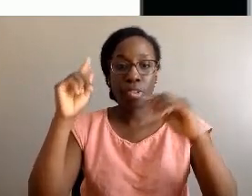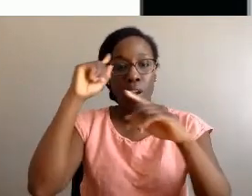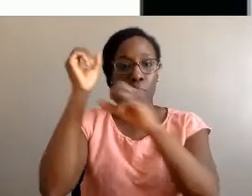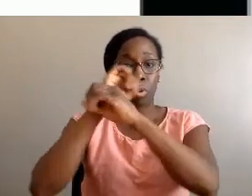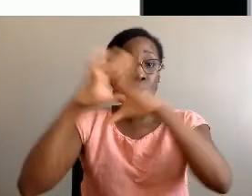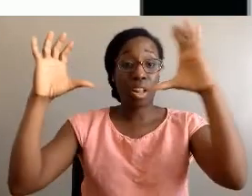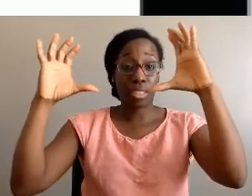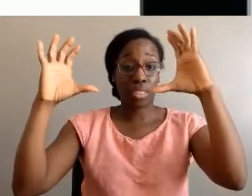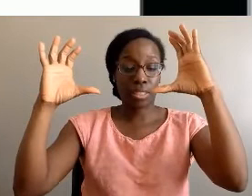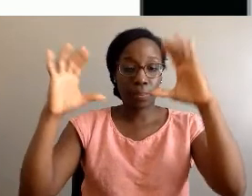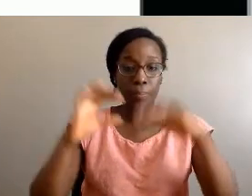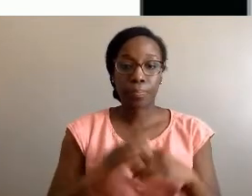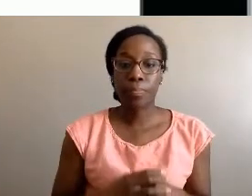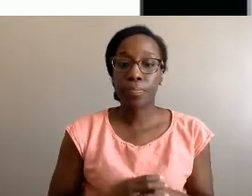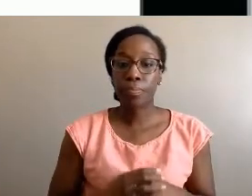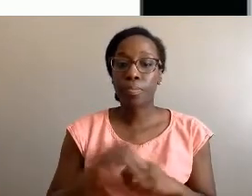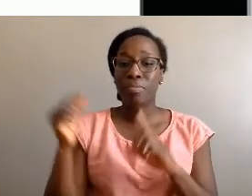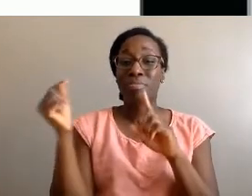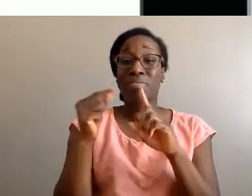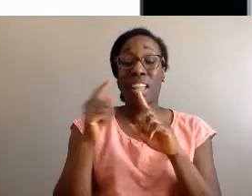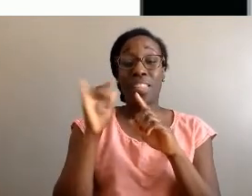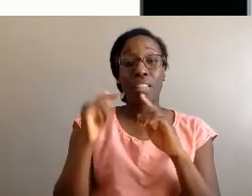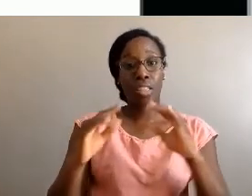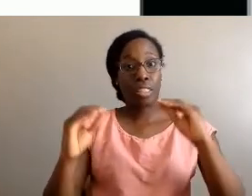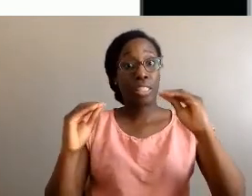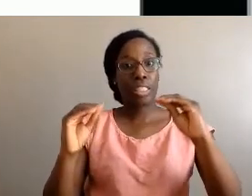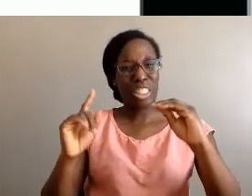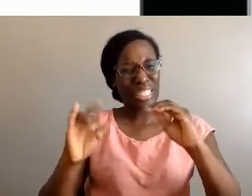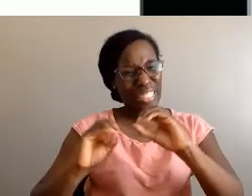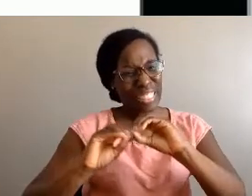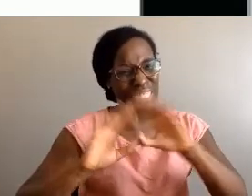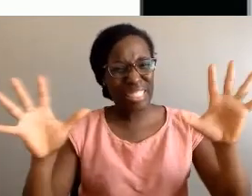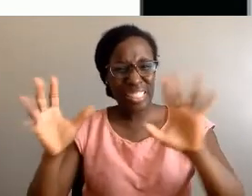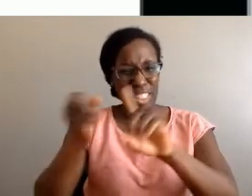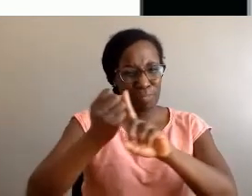Overt instruction or conceptualizing is where we teach explicitly.